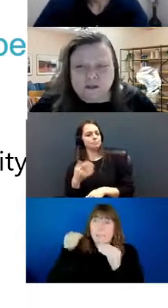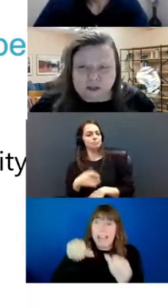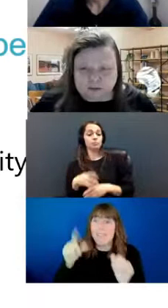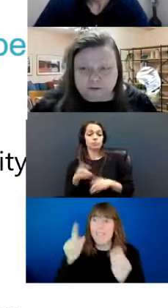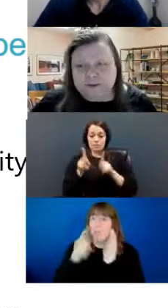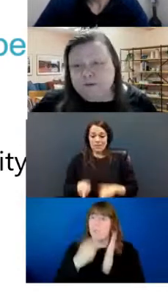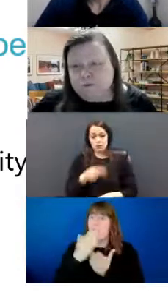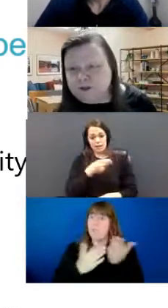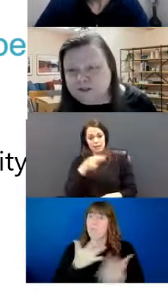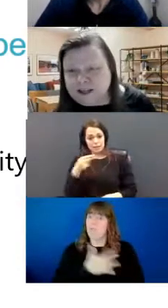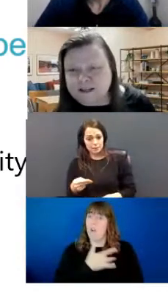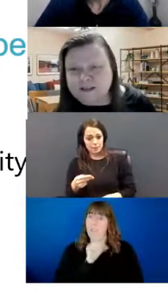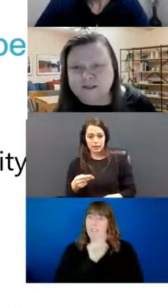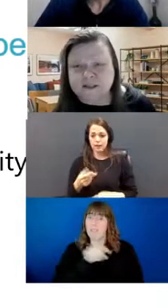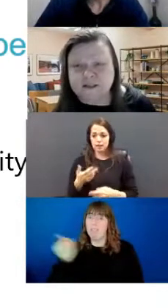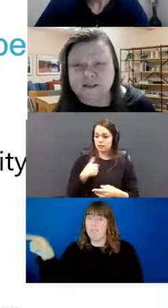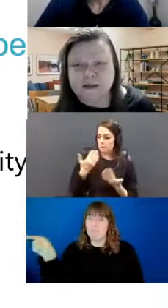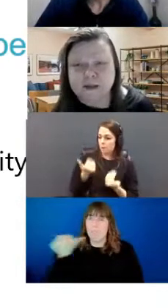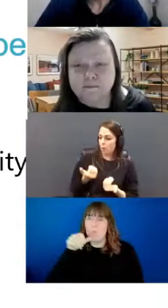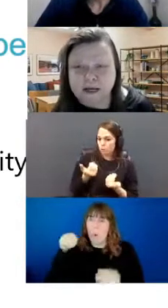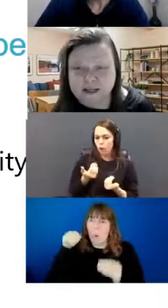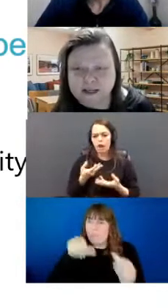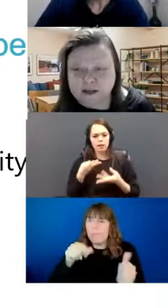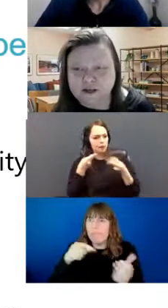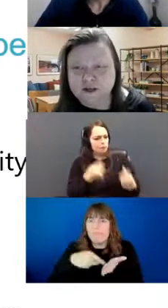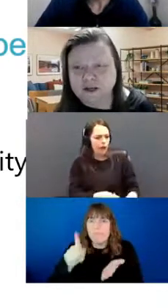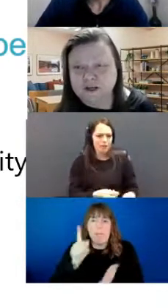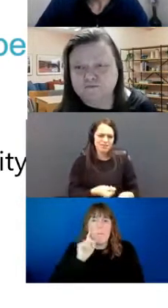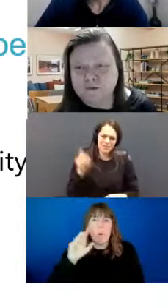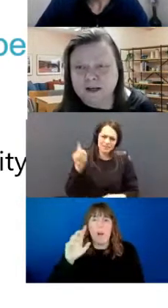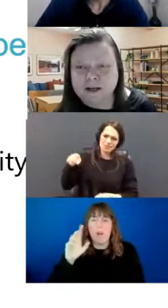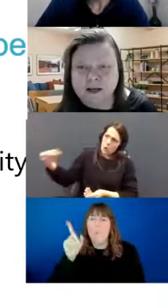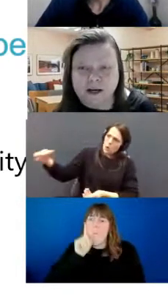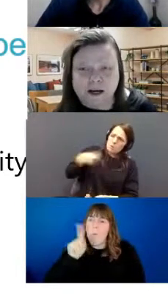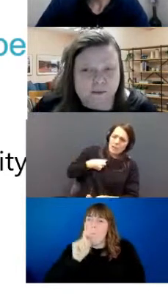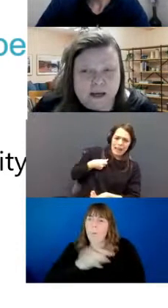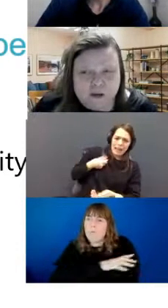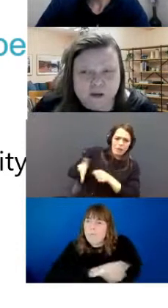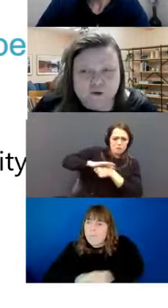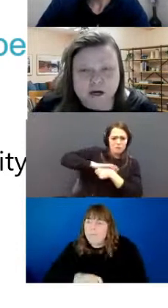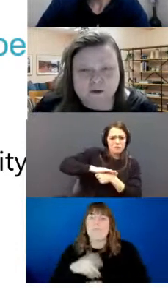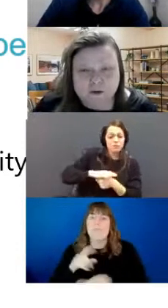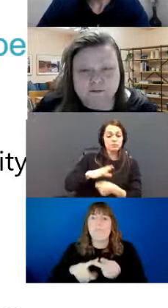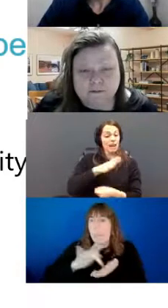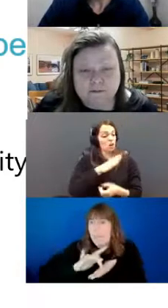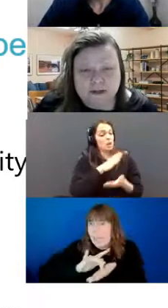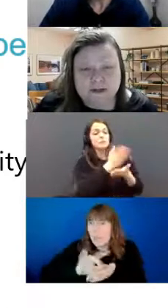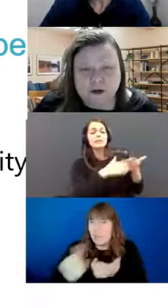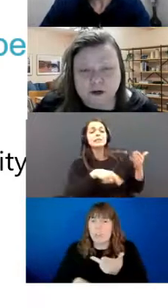cover things like prosthetics uh medication uh medical travel different things are